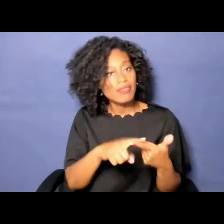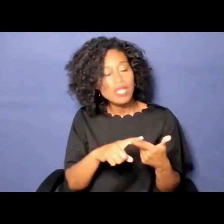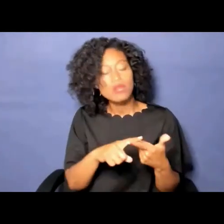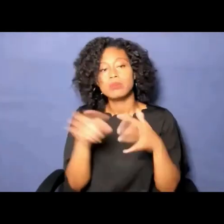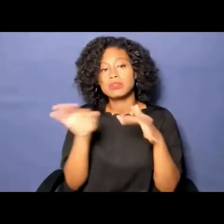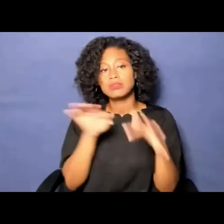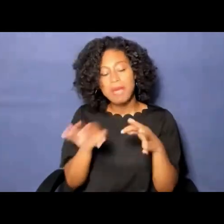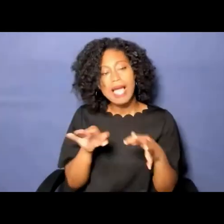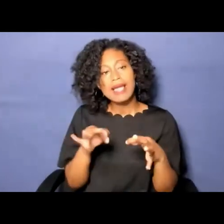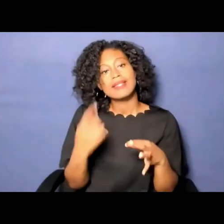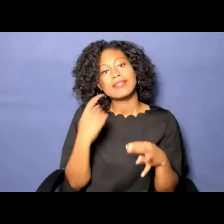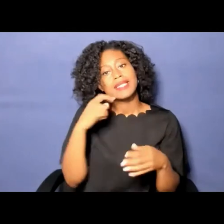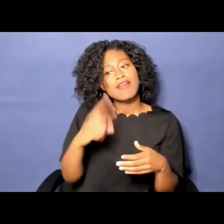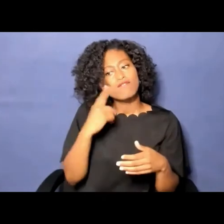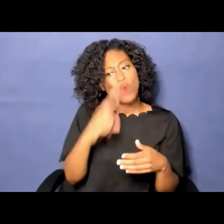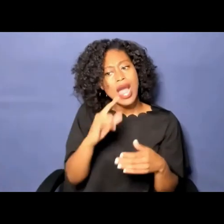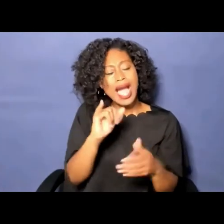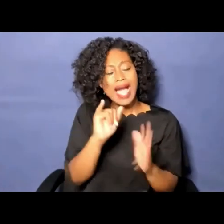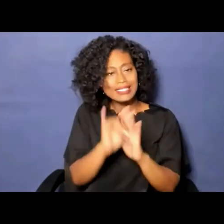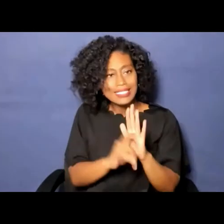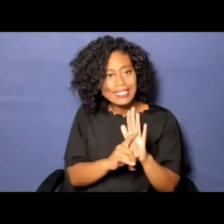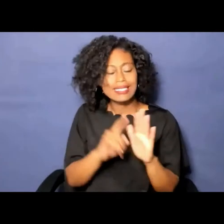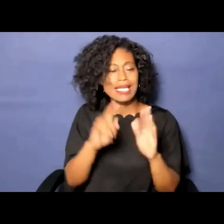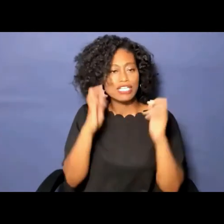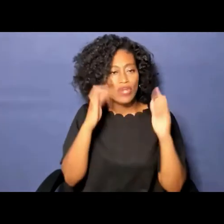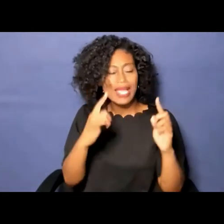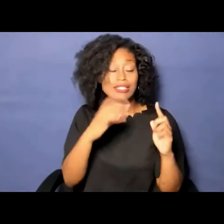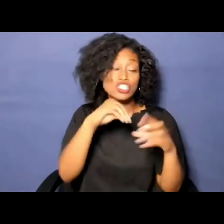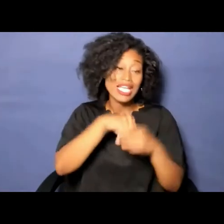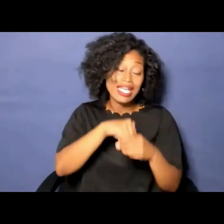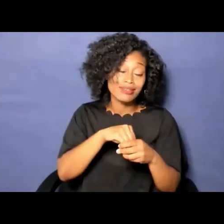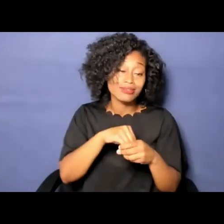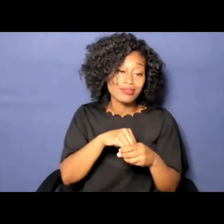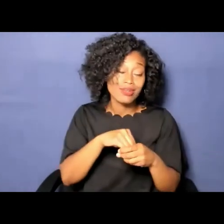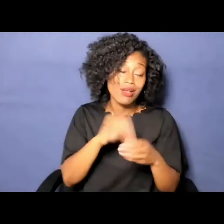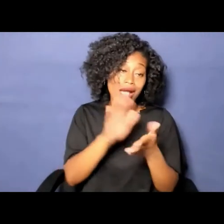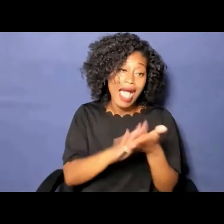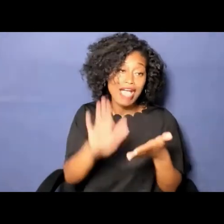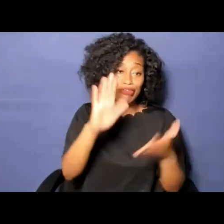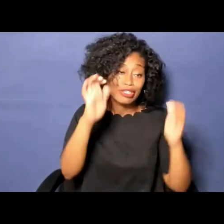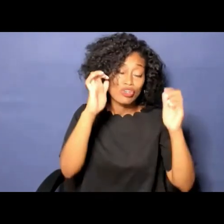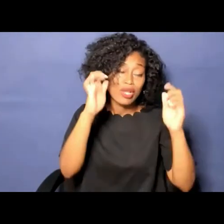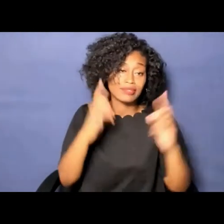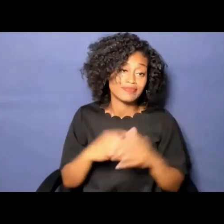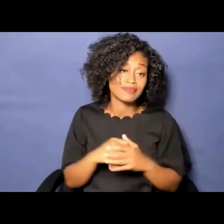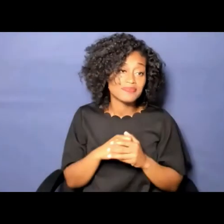change in higher education and intergroup dialogue. Recall this framing and taming,